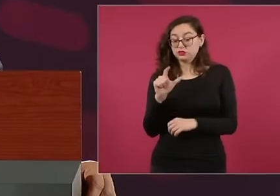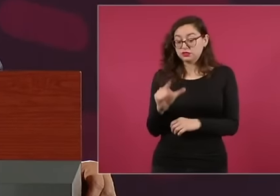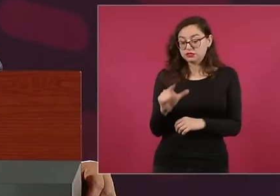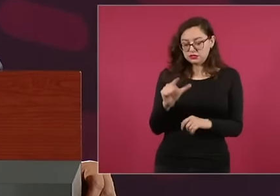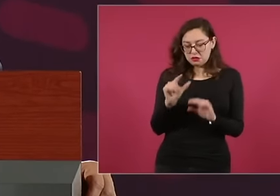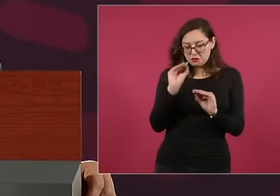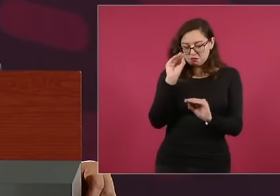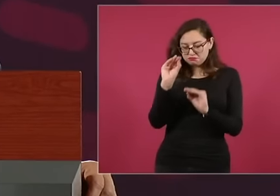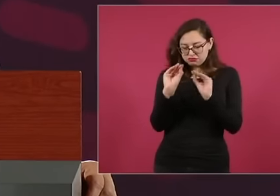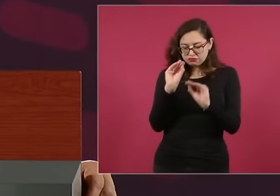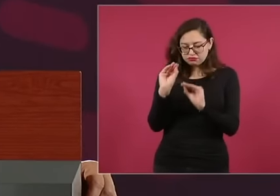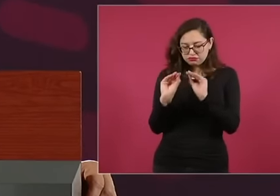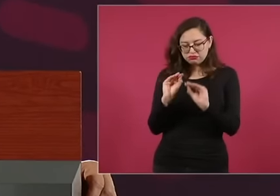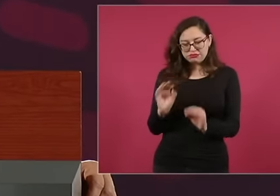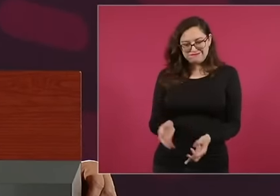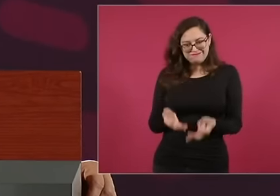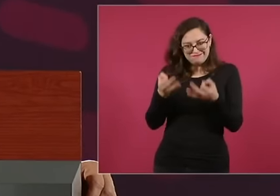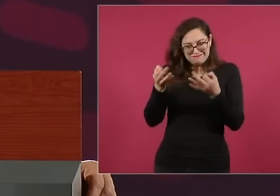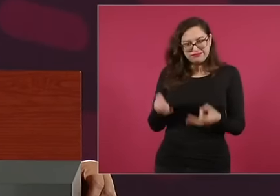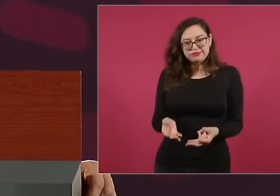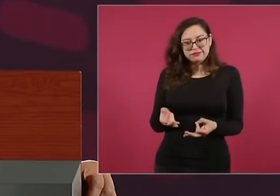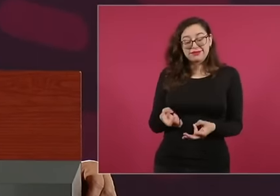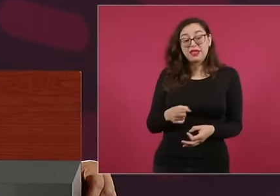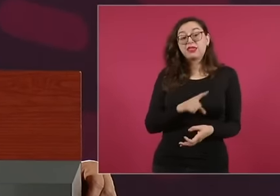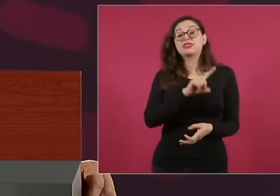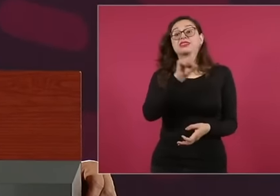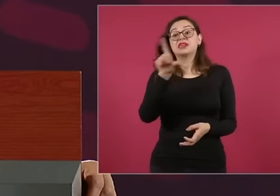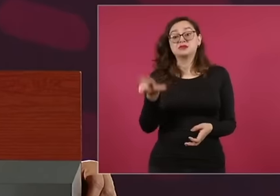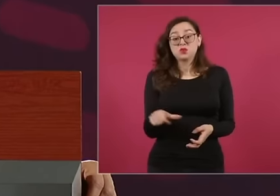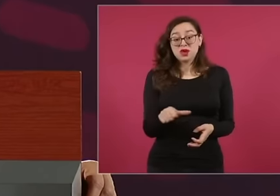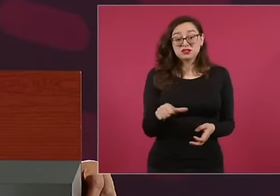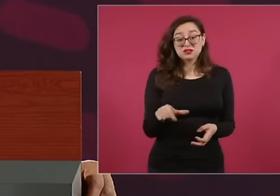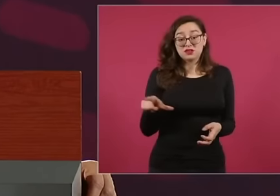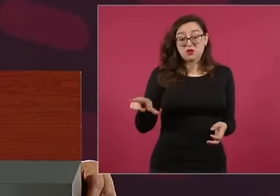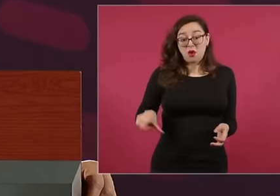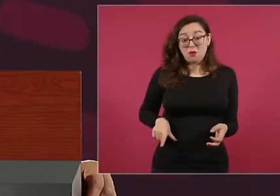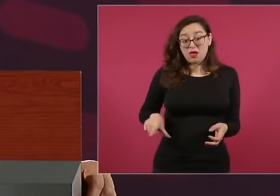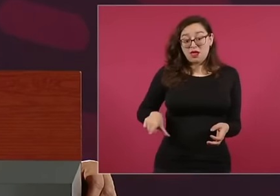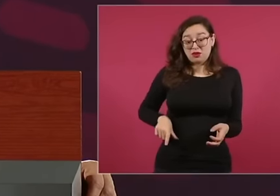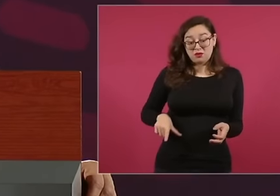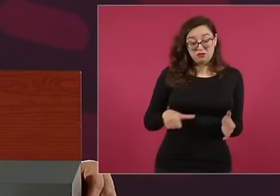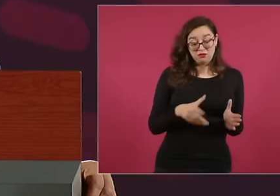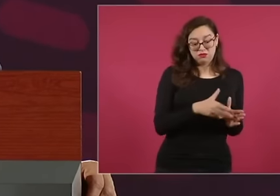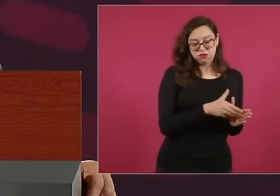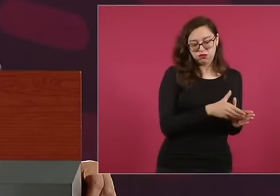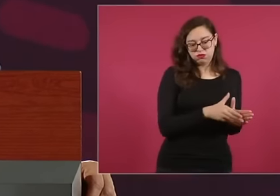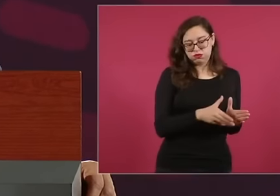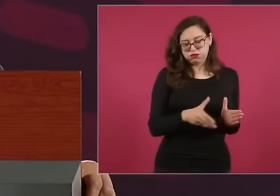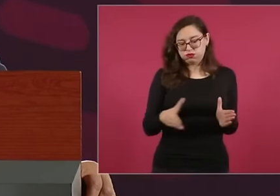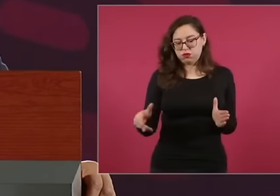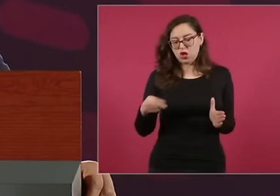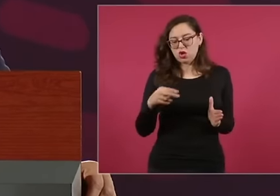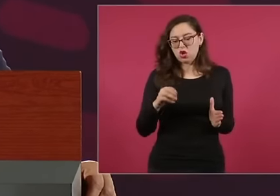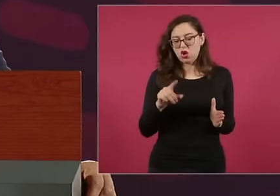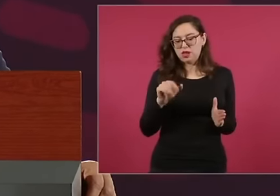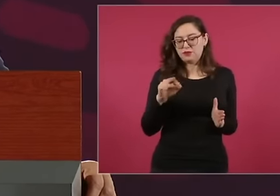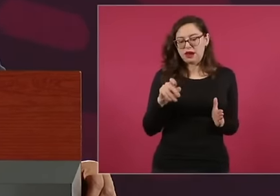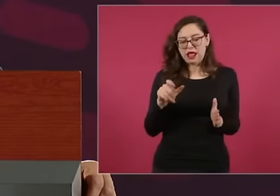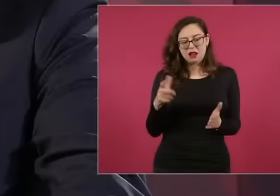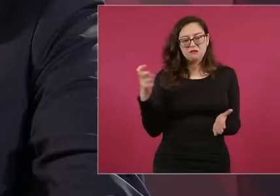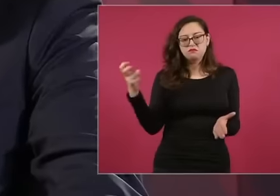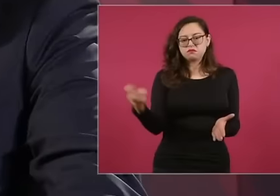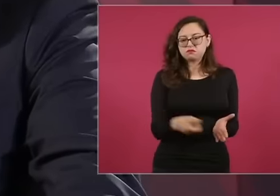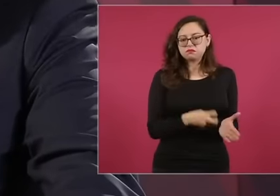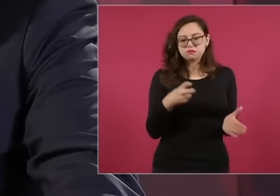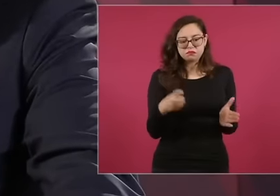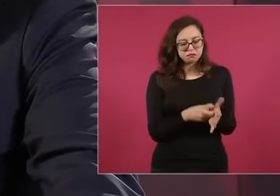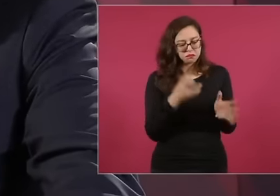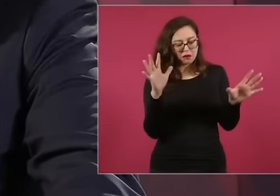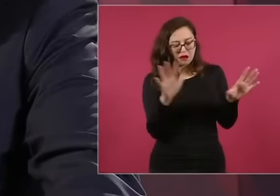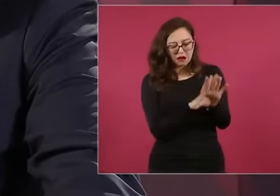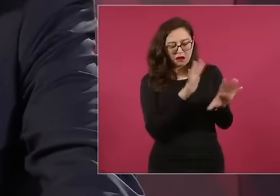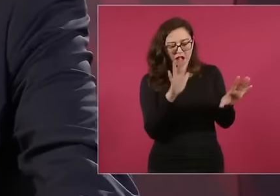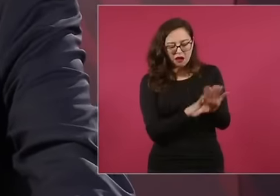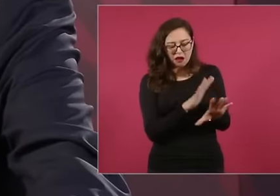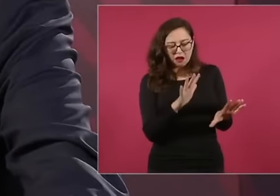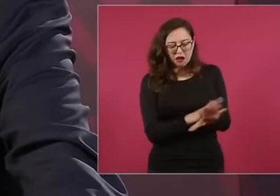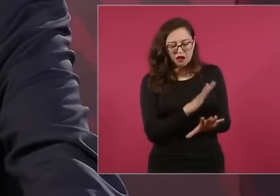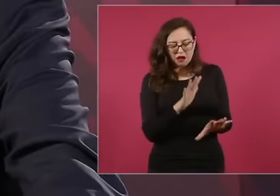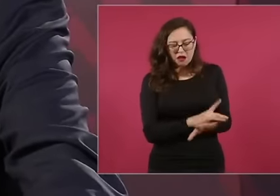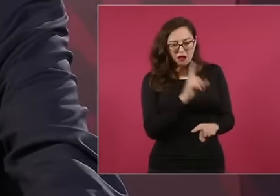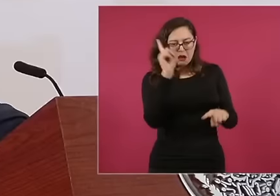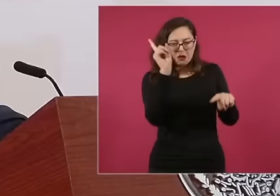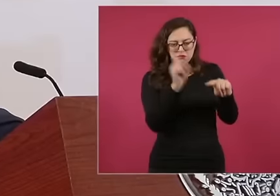they took away all its social rights, all the reforms they made during